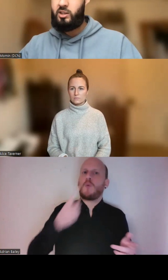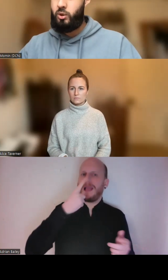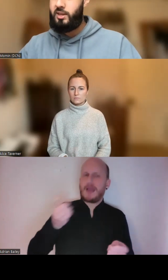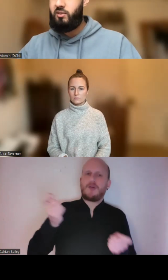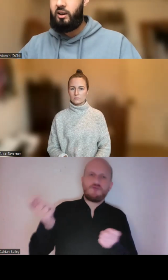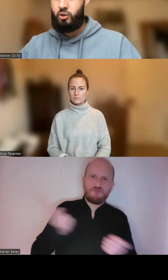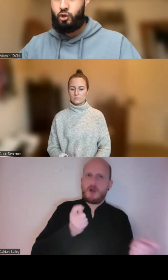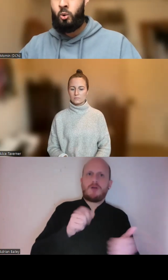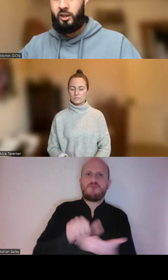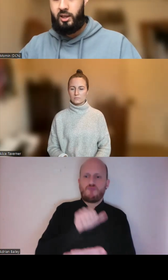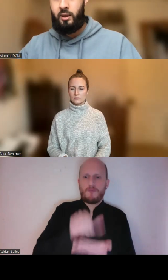That's what these values are showing here.